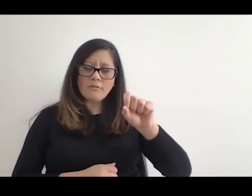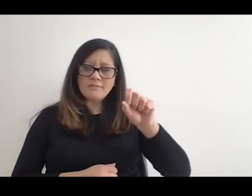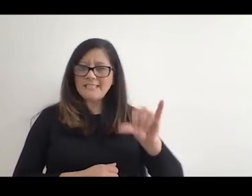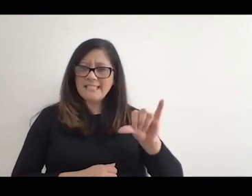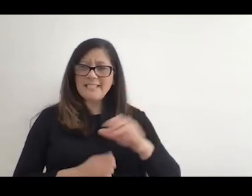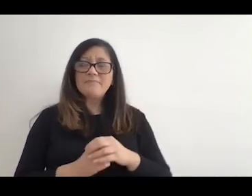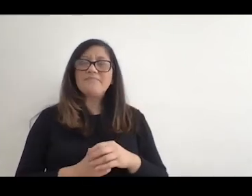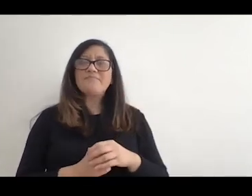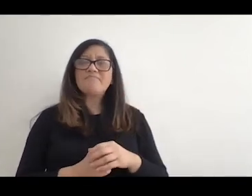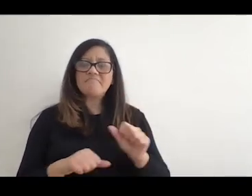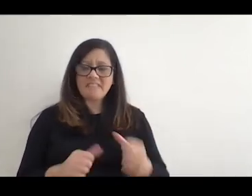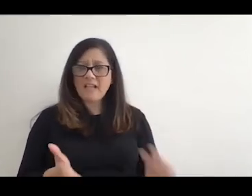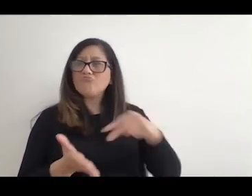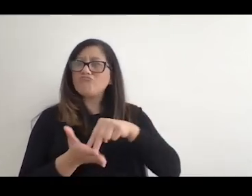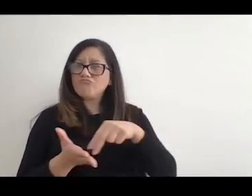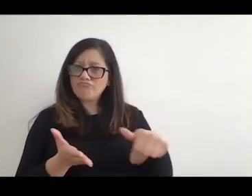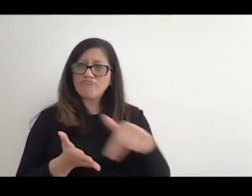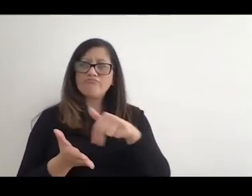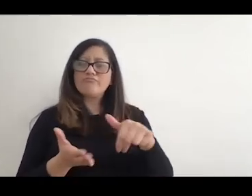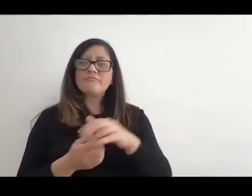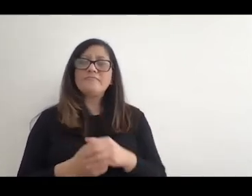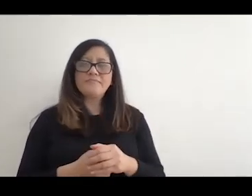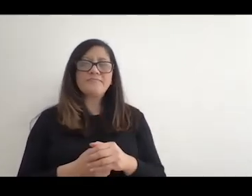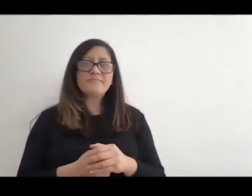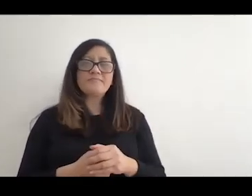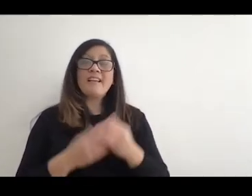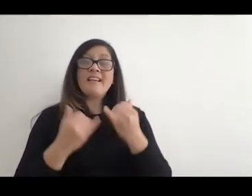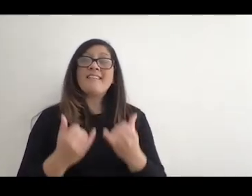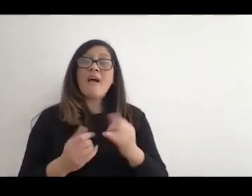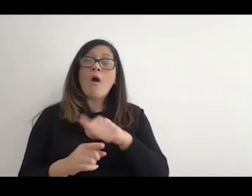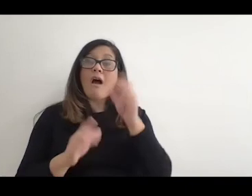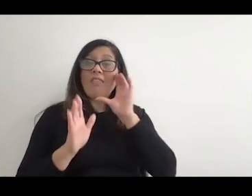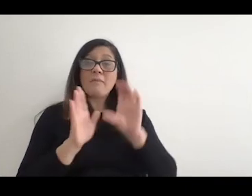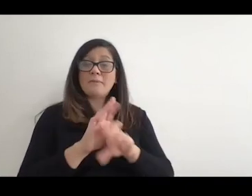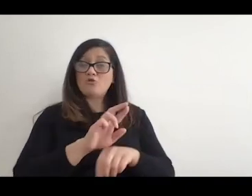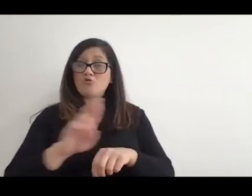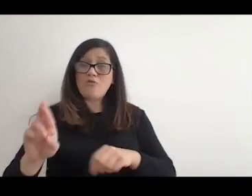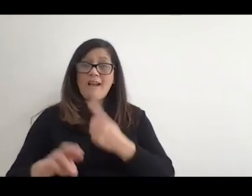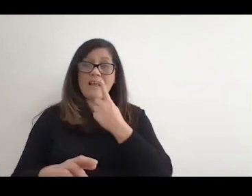Now he's not like Brandi here pink sweater, who is an ambulatory wheelchair user,